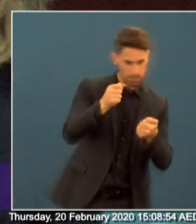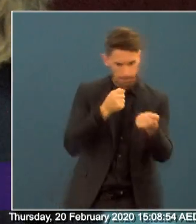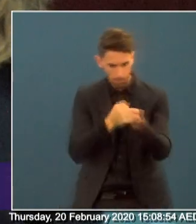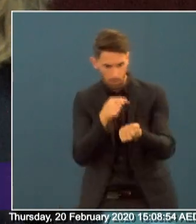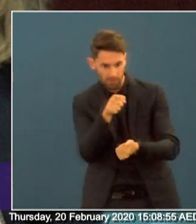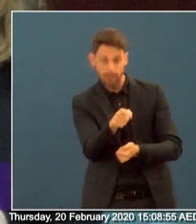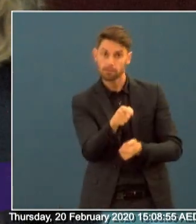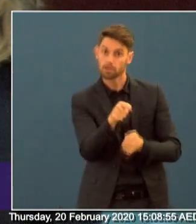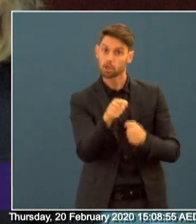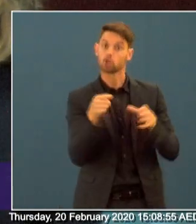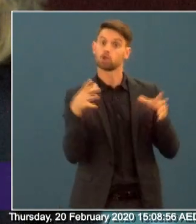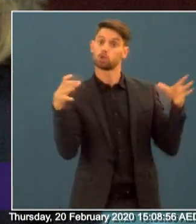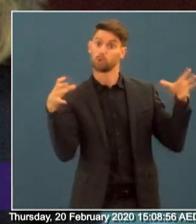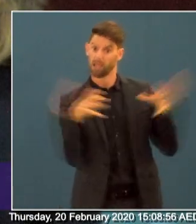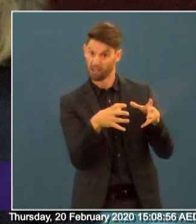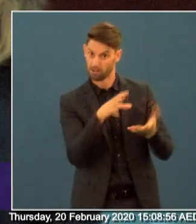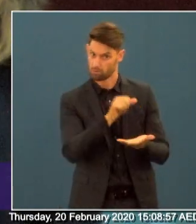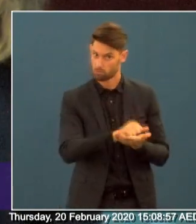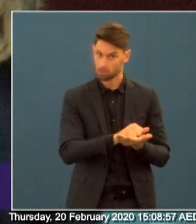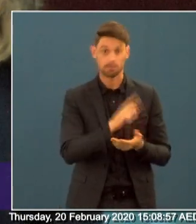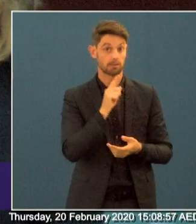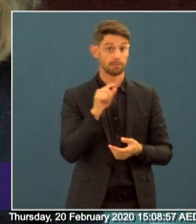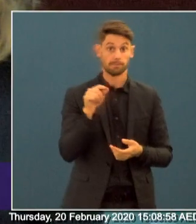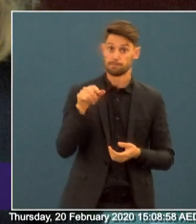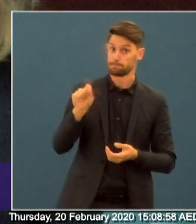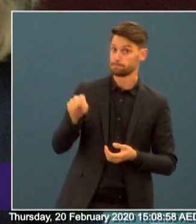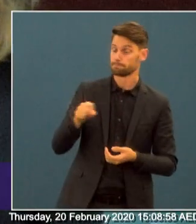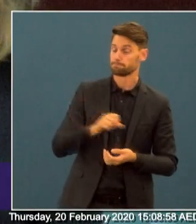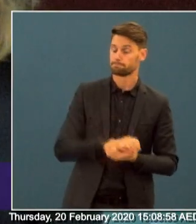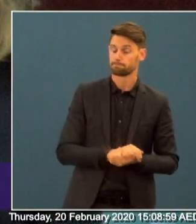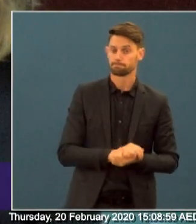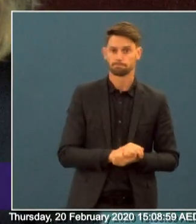Yes. ...of the person's health needs. Yes. MS WRIGHT: Are there —